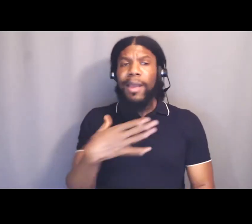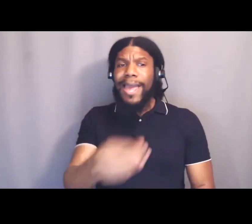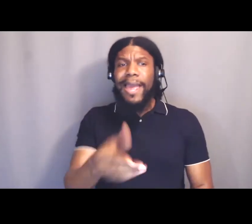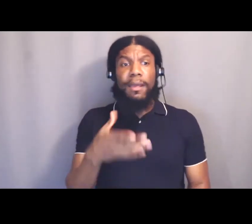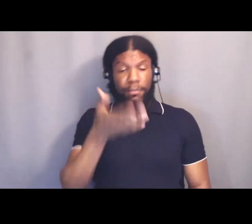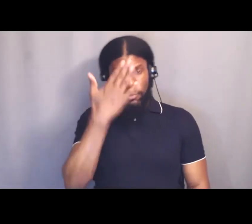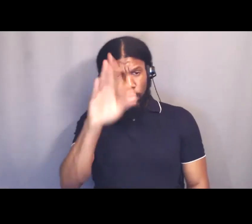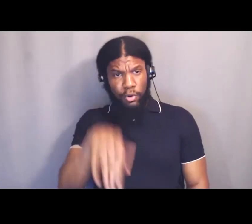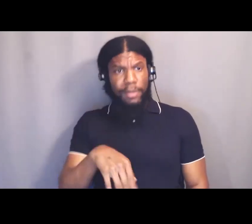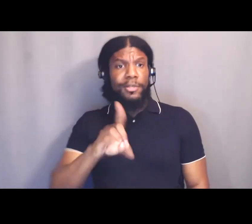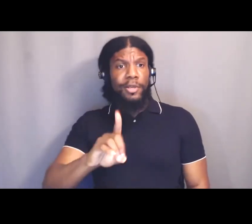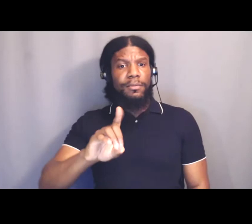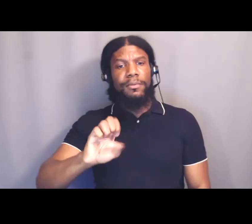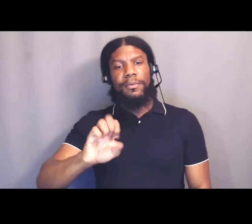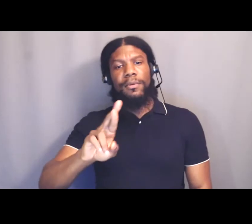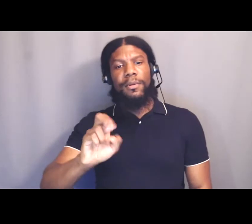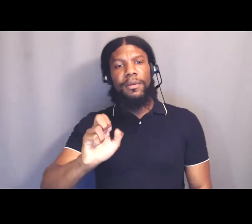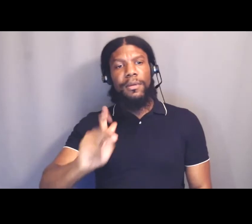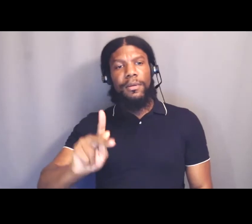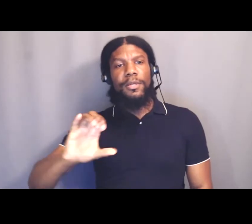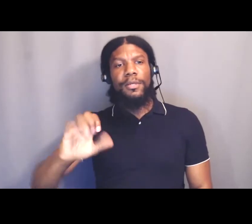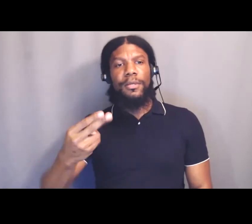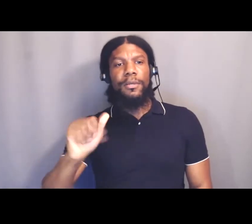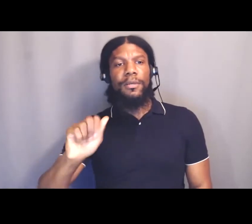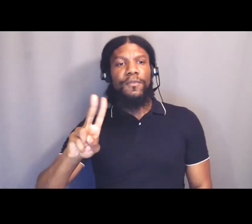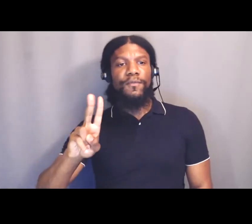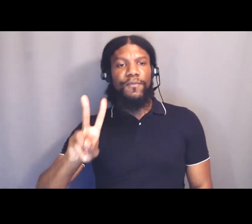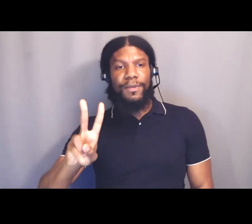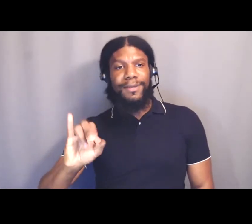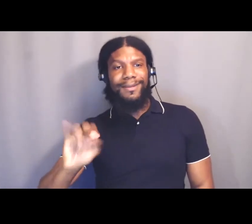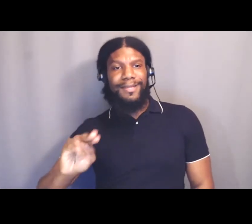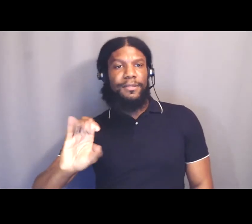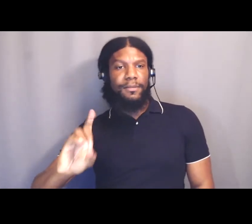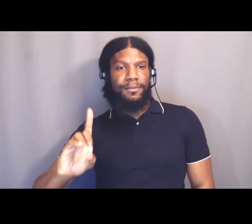to have gone, to go to prison. That we have to transform the world in which we live.